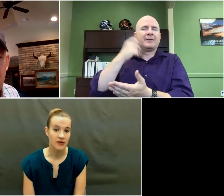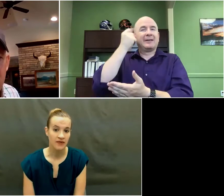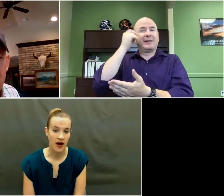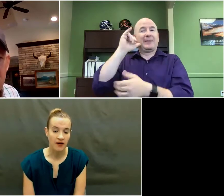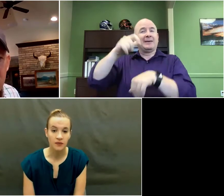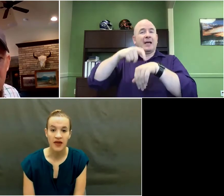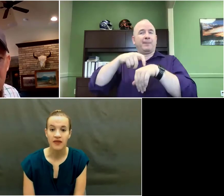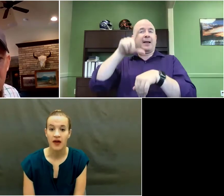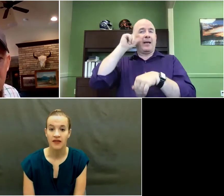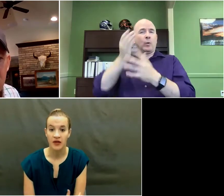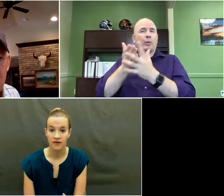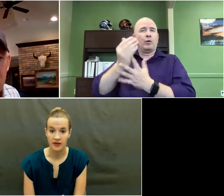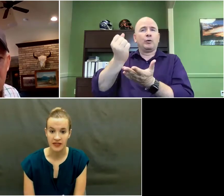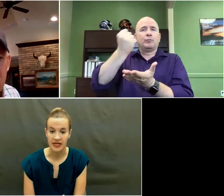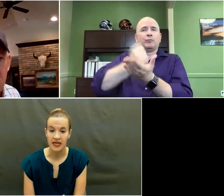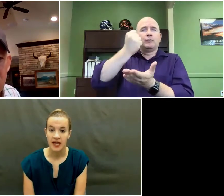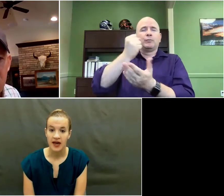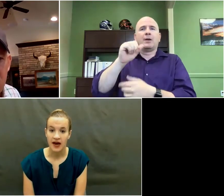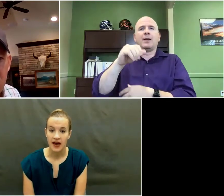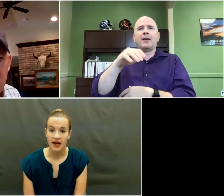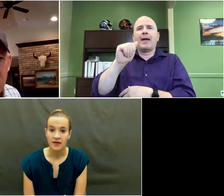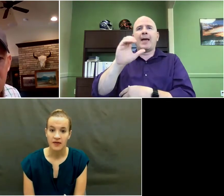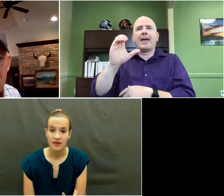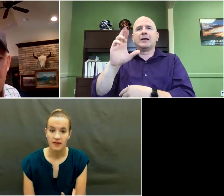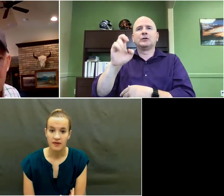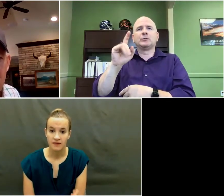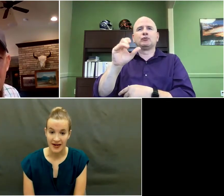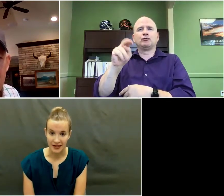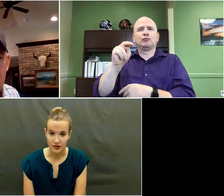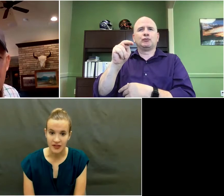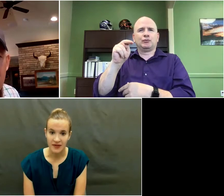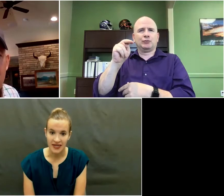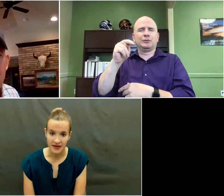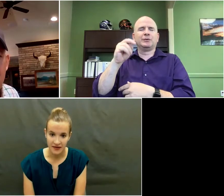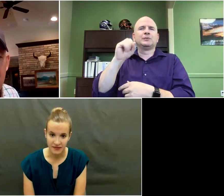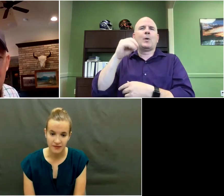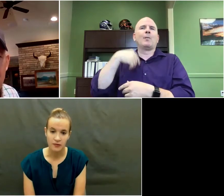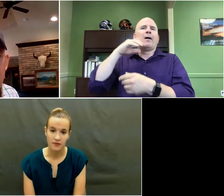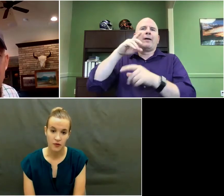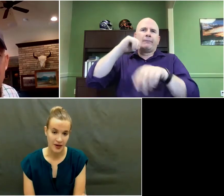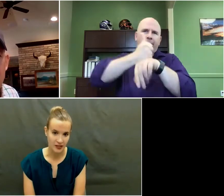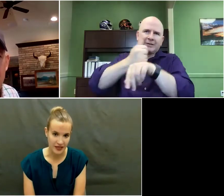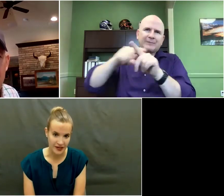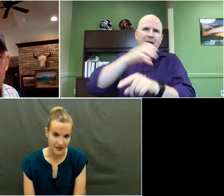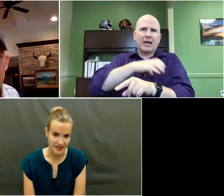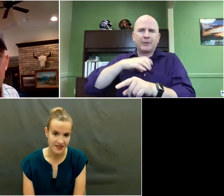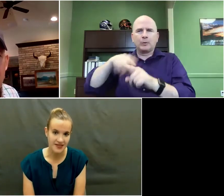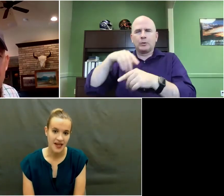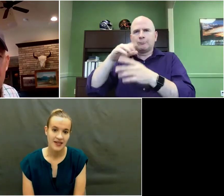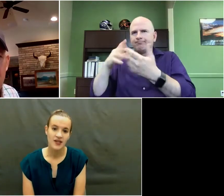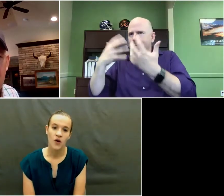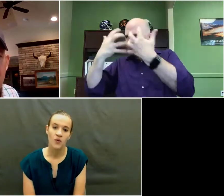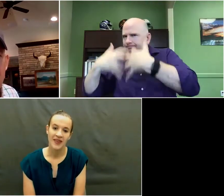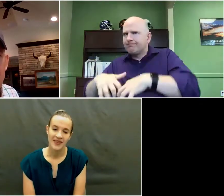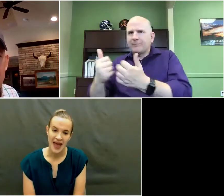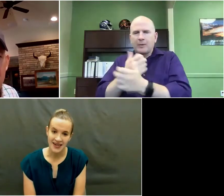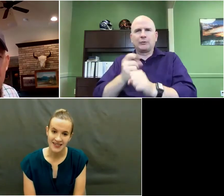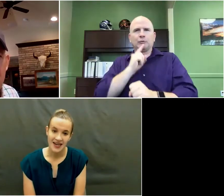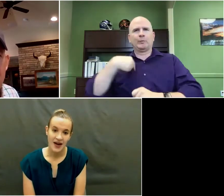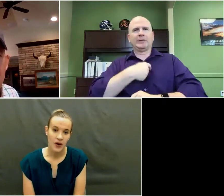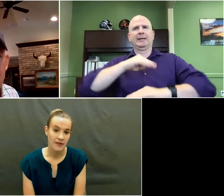involved with the university financial committee for for budgetary reasons. So with that, I was